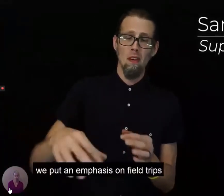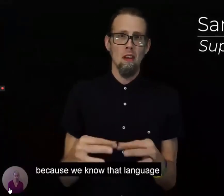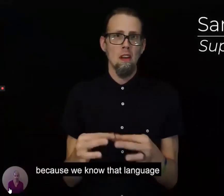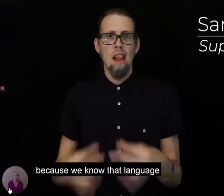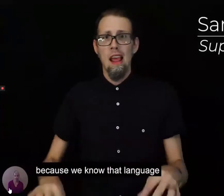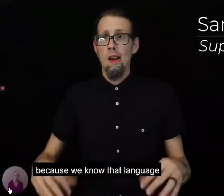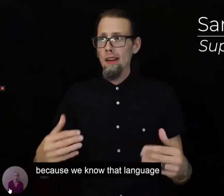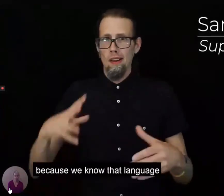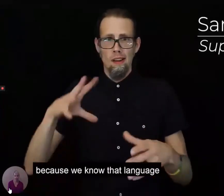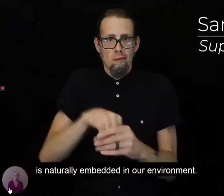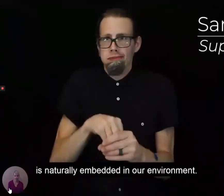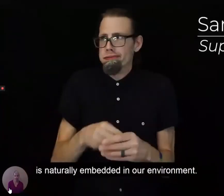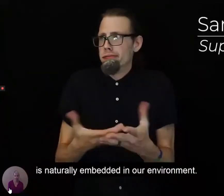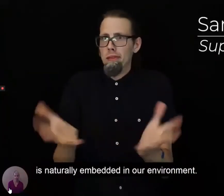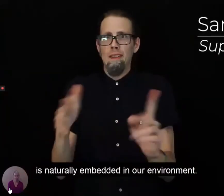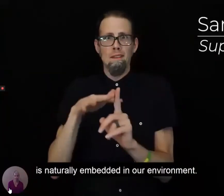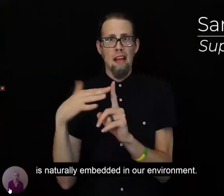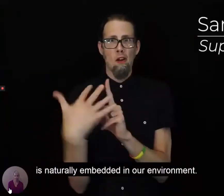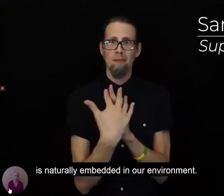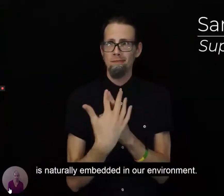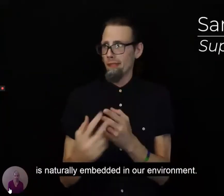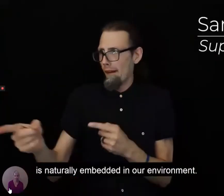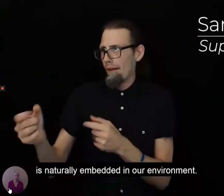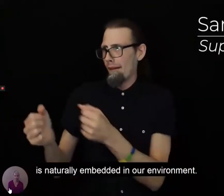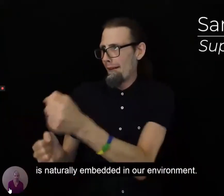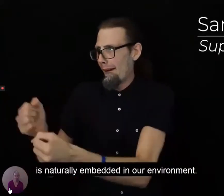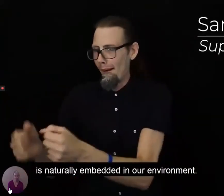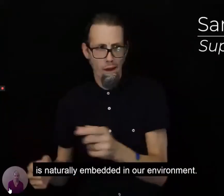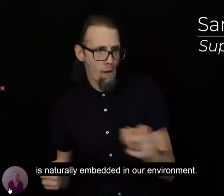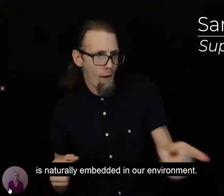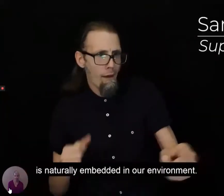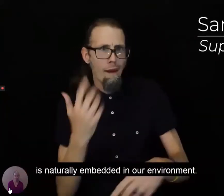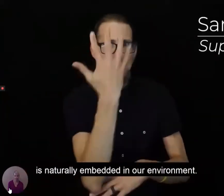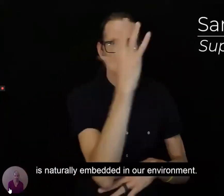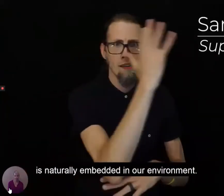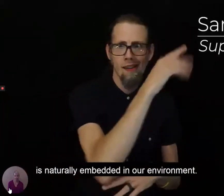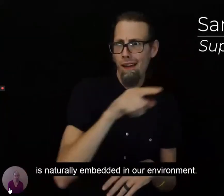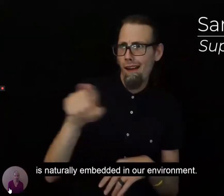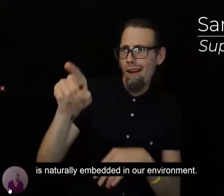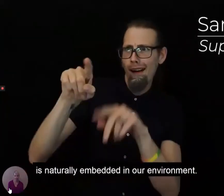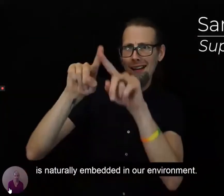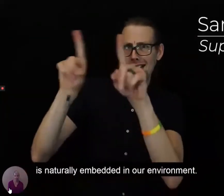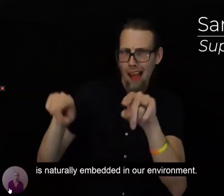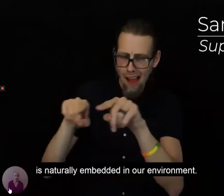an emphasis on field trips because we know that language is naturally embedded in our environment.